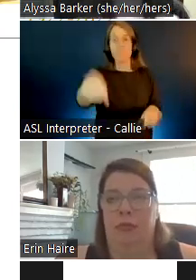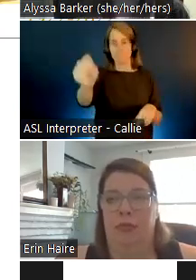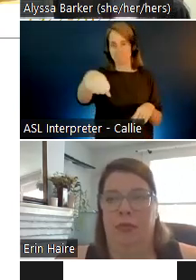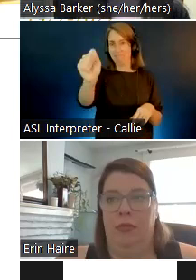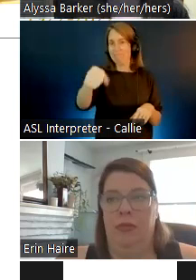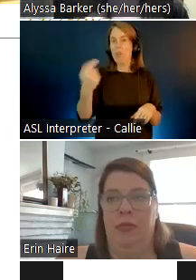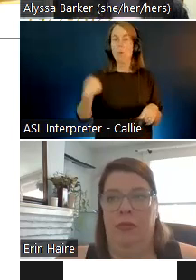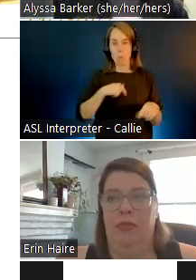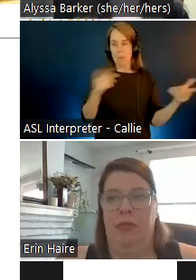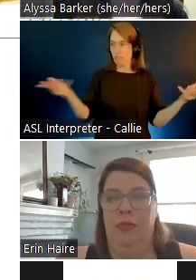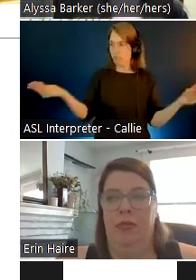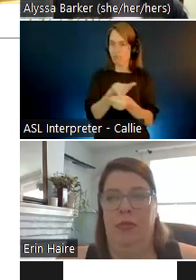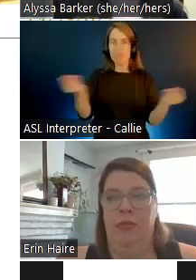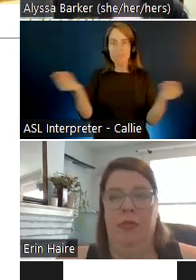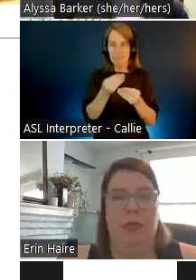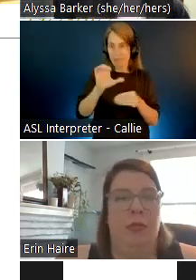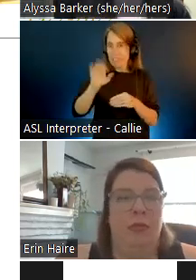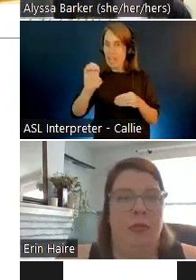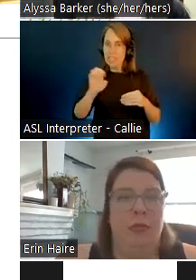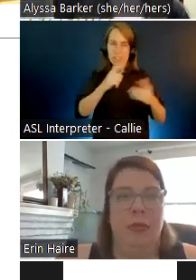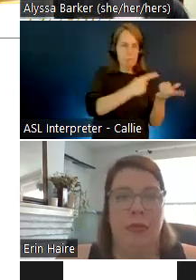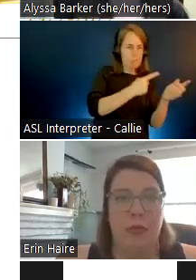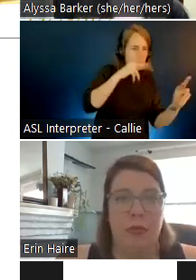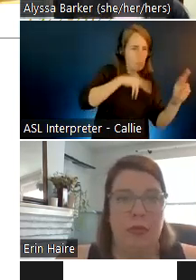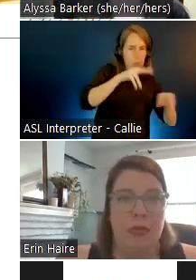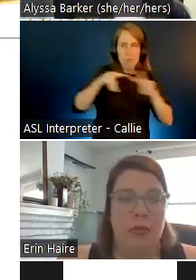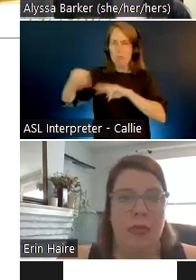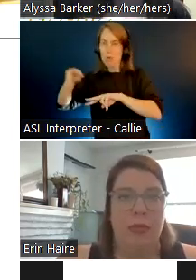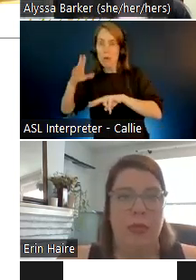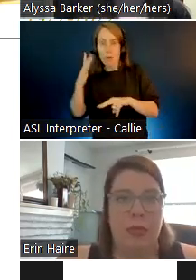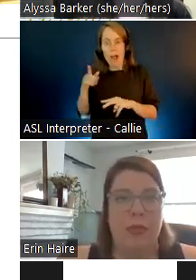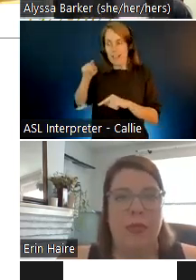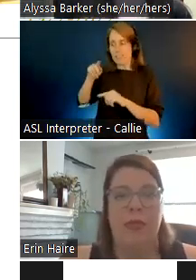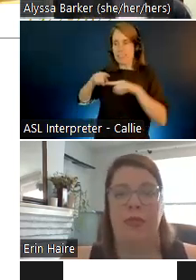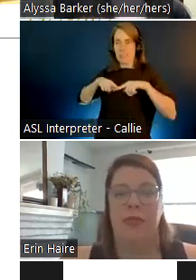properties then we might refer to HUD or if it's over that 180 days for us we might refer it to HUD